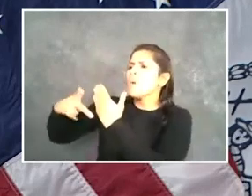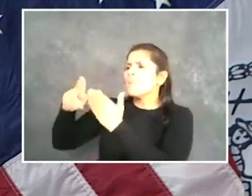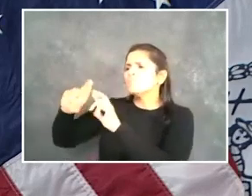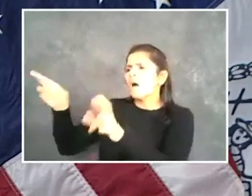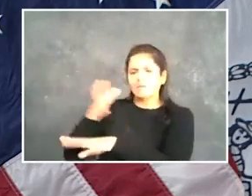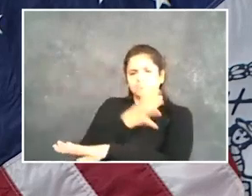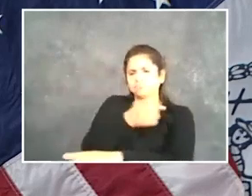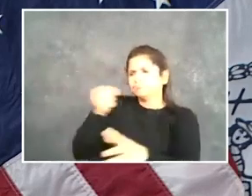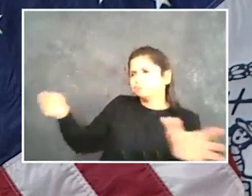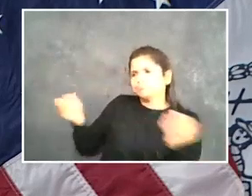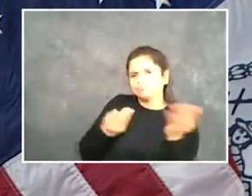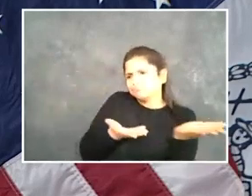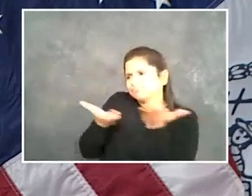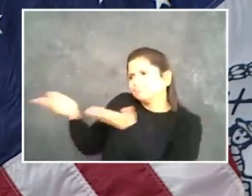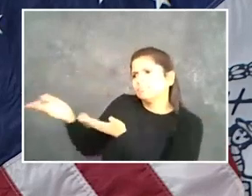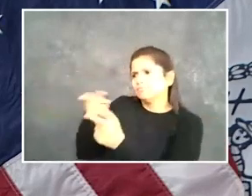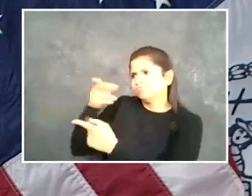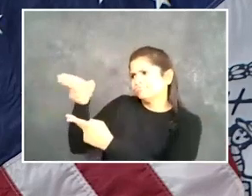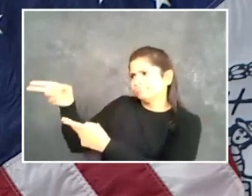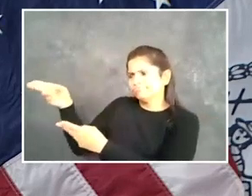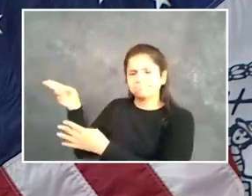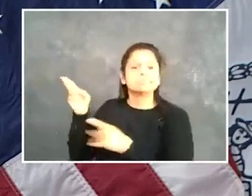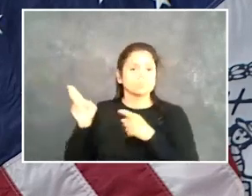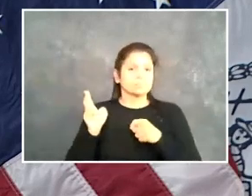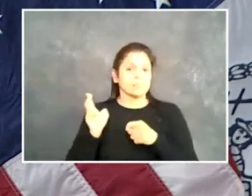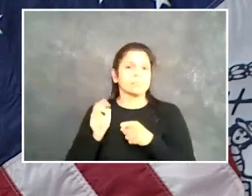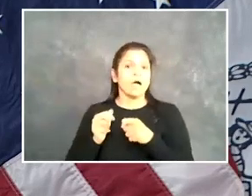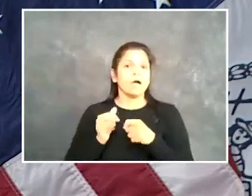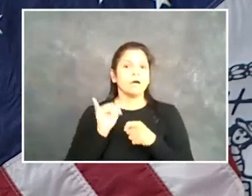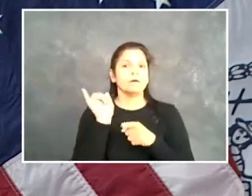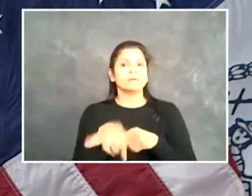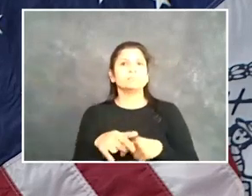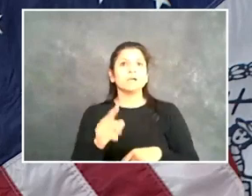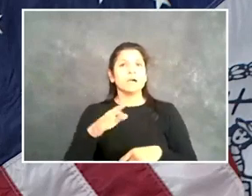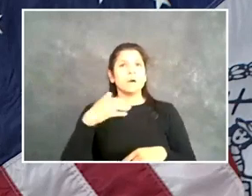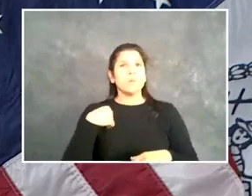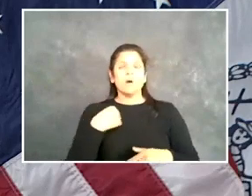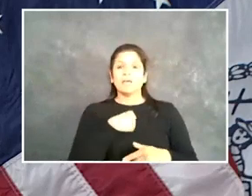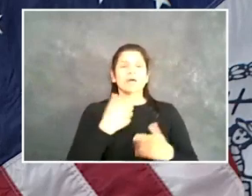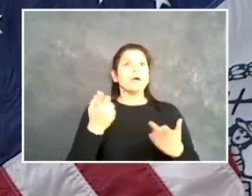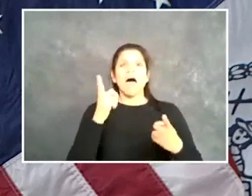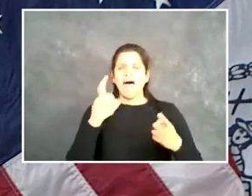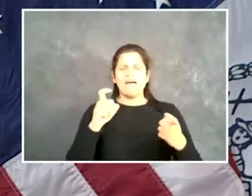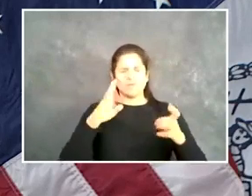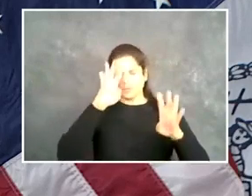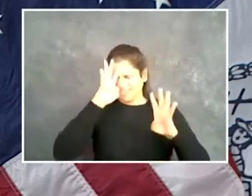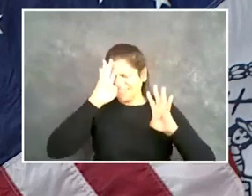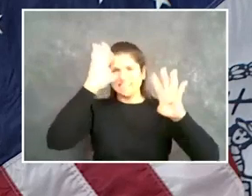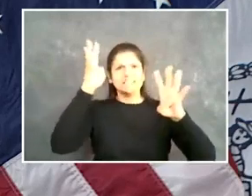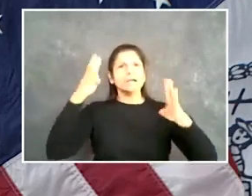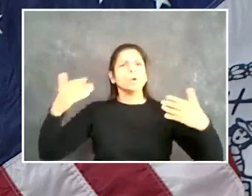WE'RE KIDDING OURSELVES THAT WE THINK WE CAN GET A DIFFERENT RESULT BY DOING THE SAME THING OVER AND OVER AGAIN FOR YEARS